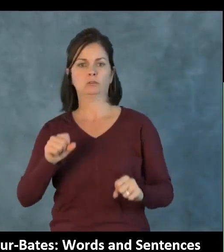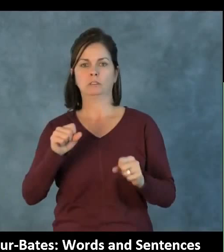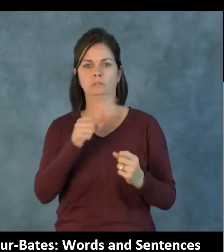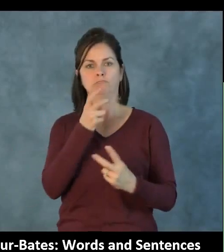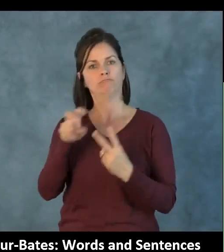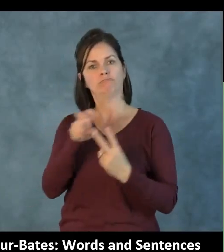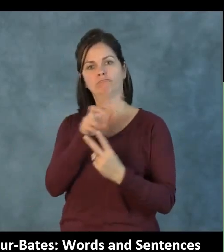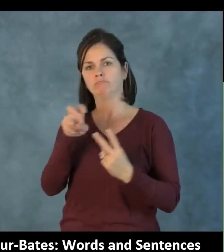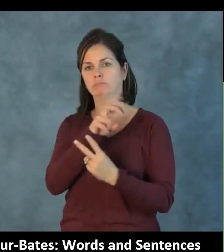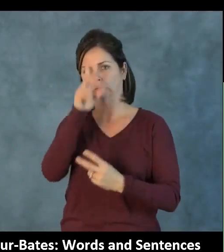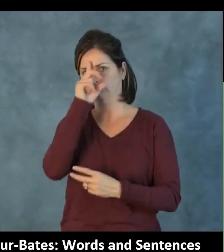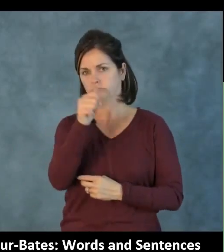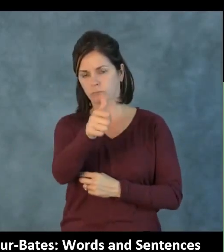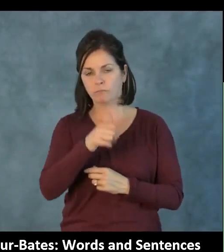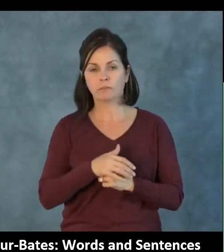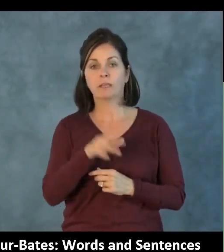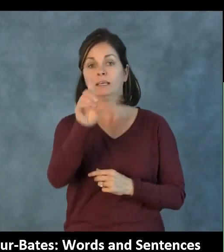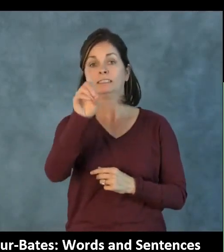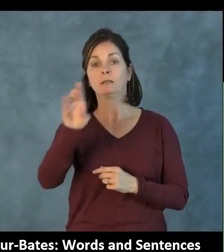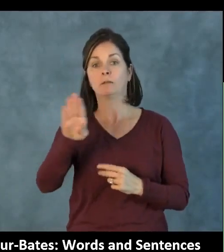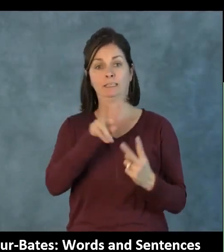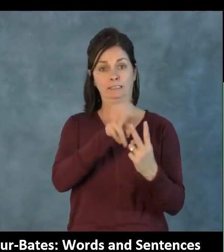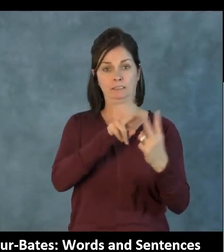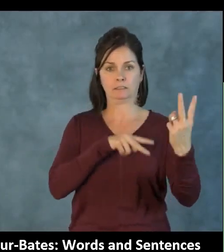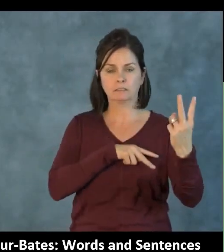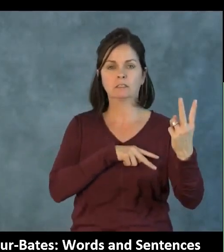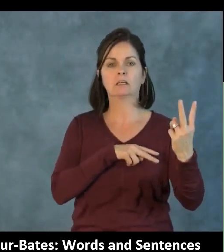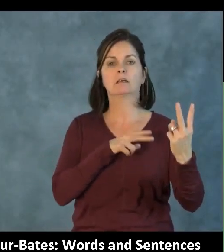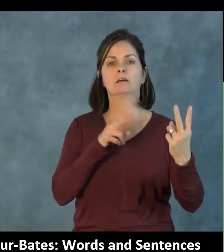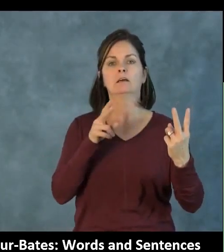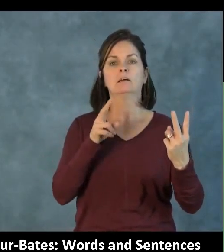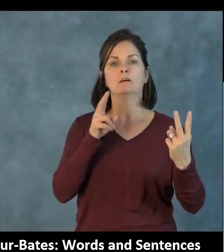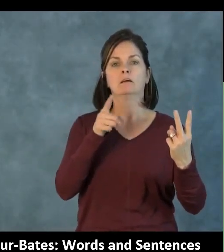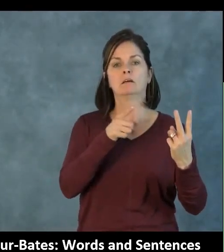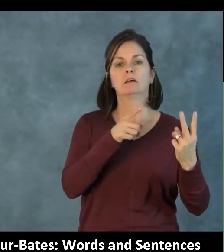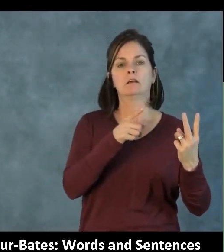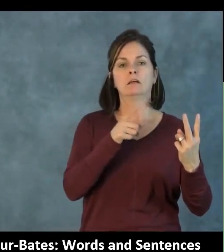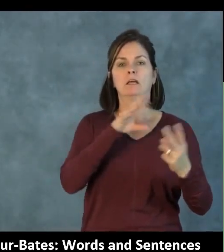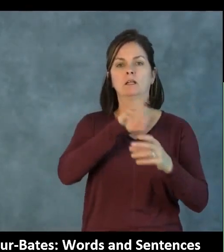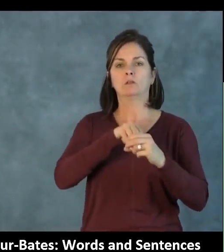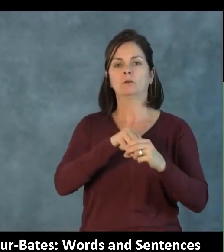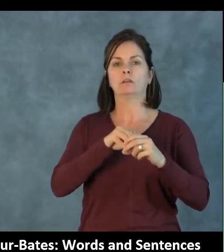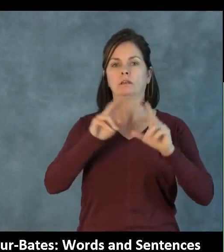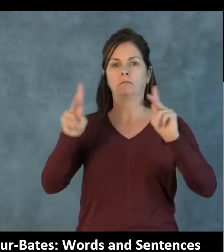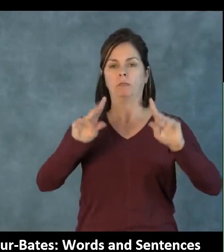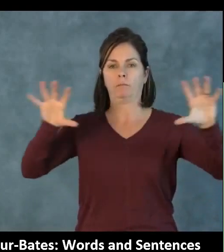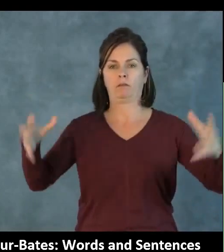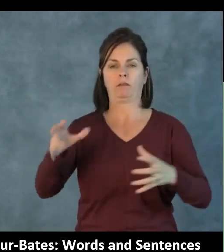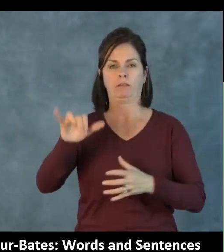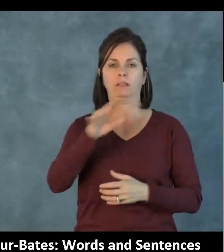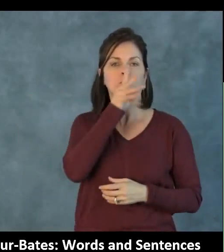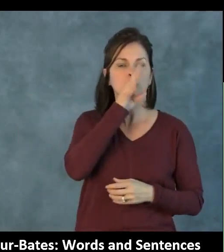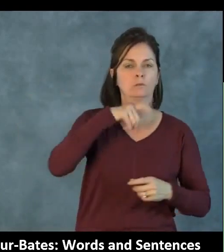either language, and the databases were created with populations of families, who spoke English